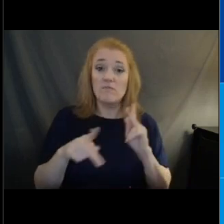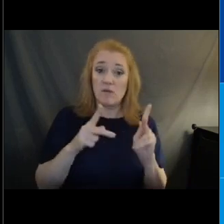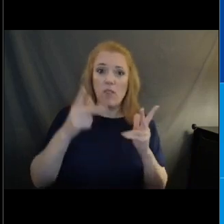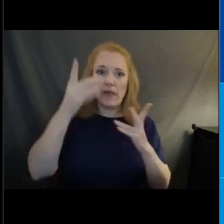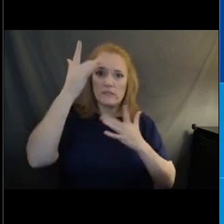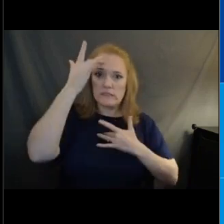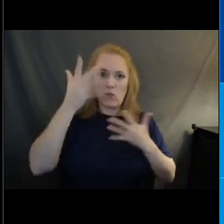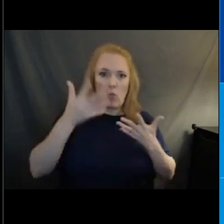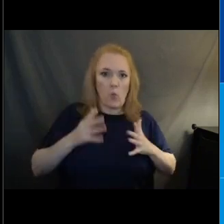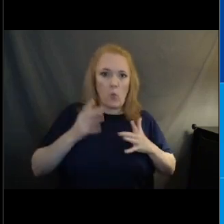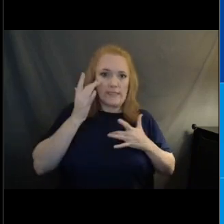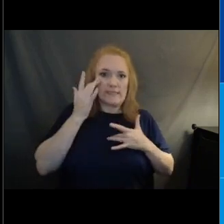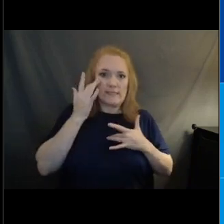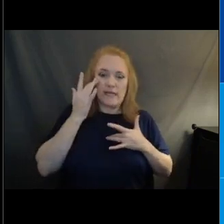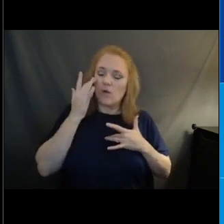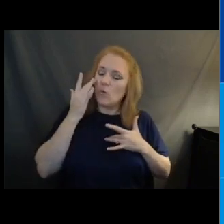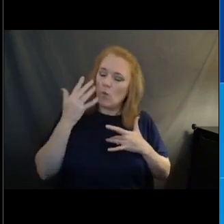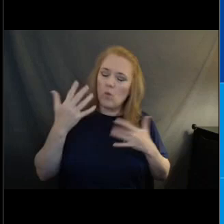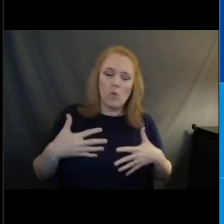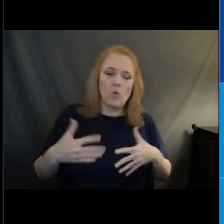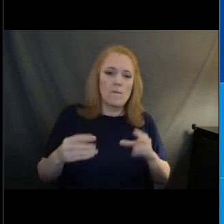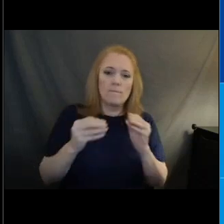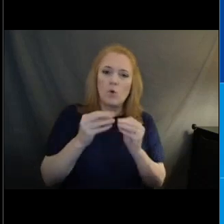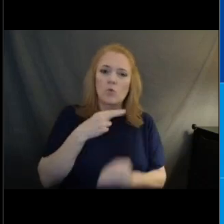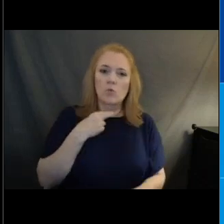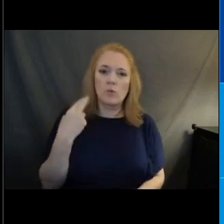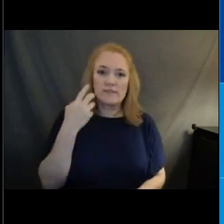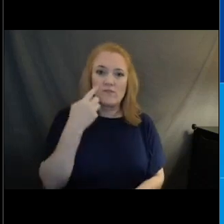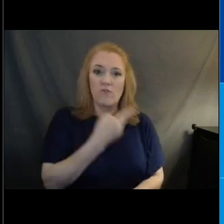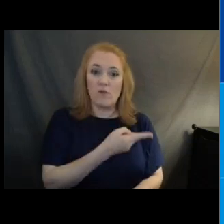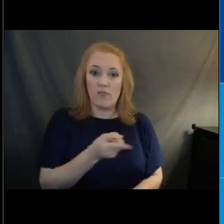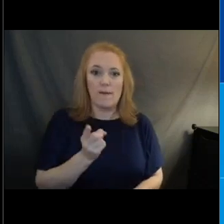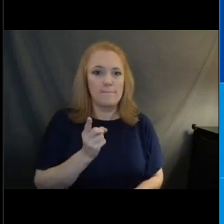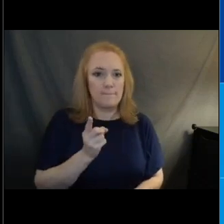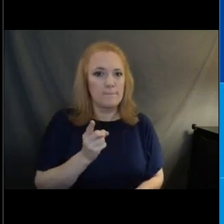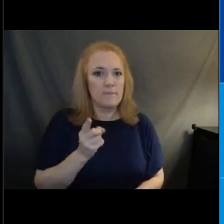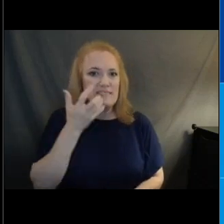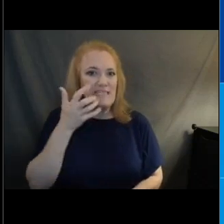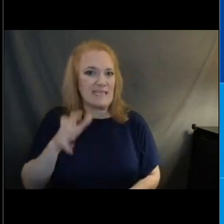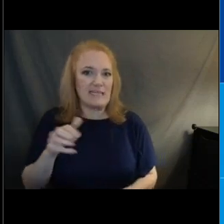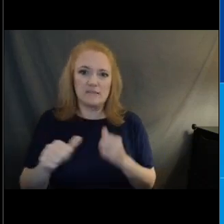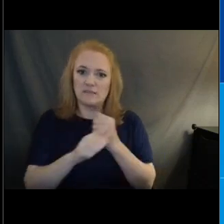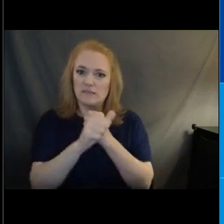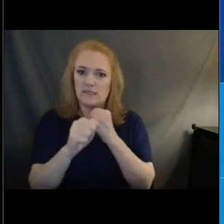disproportionately at risk to the big impacts of heat and that's why we're here today. Our mission